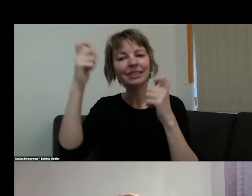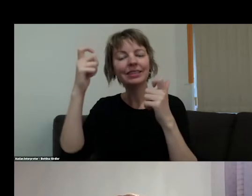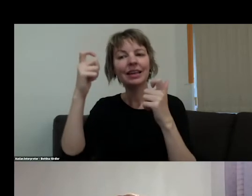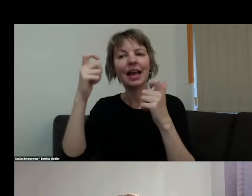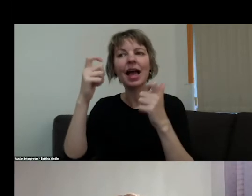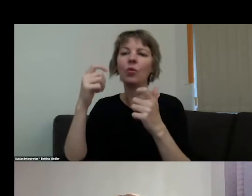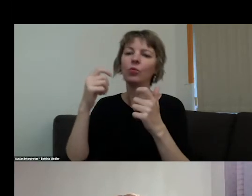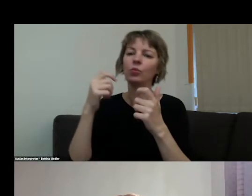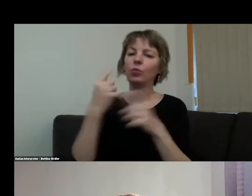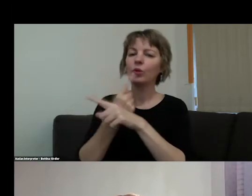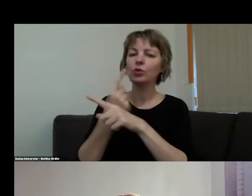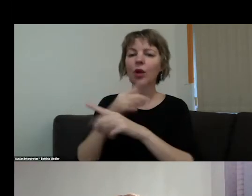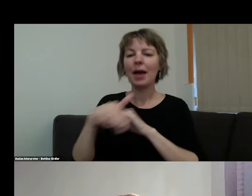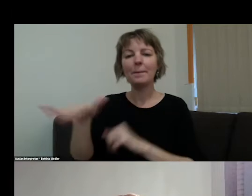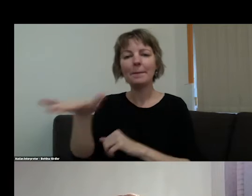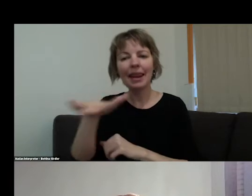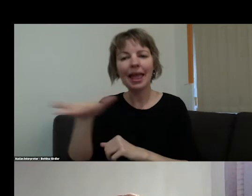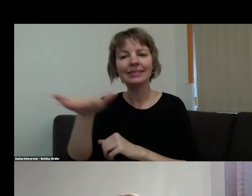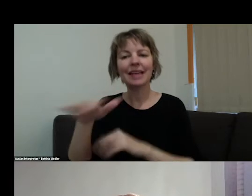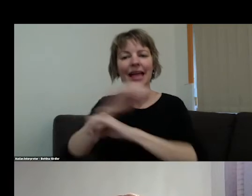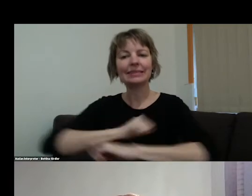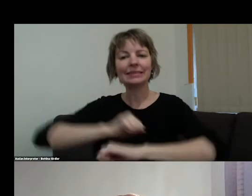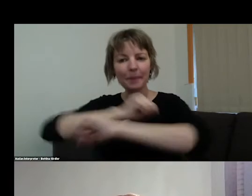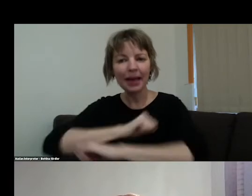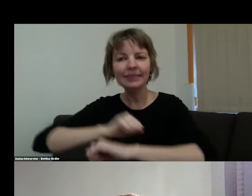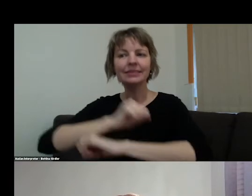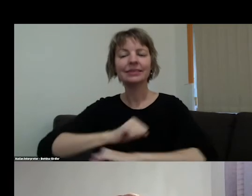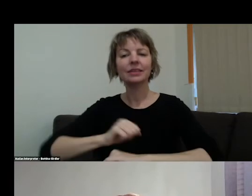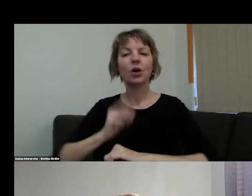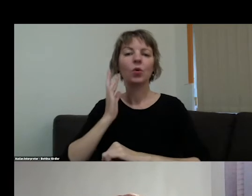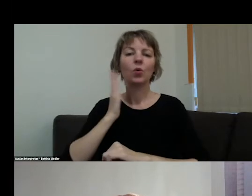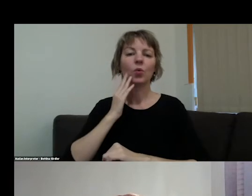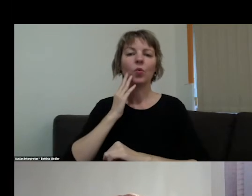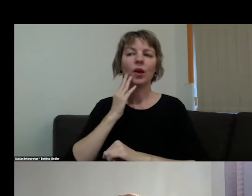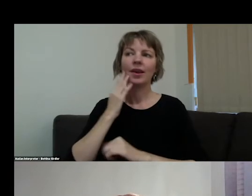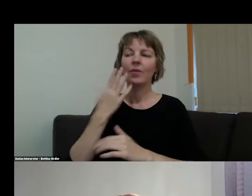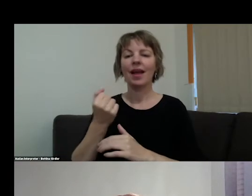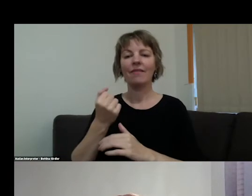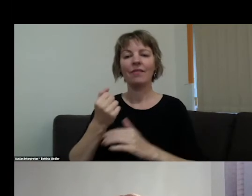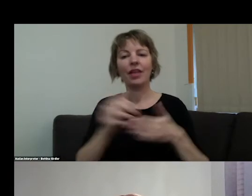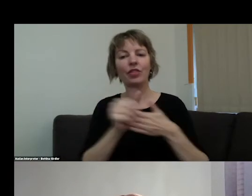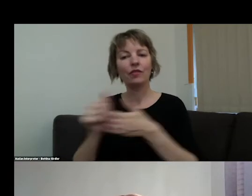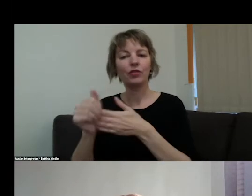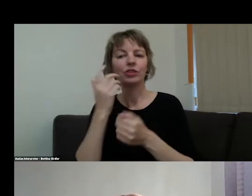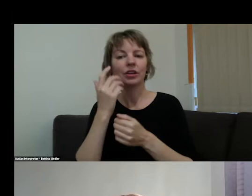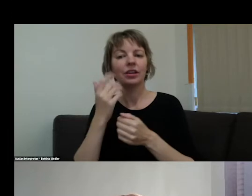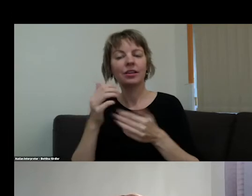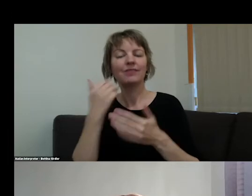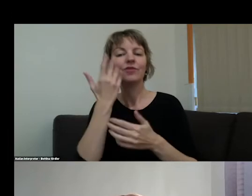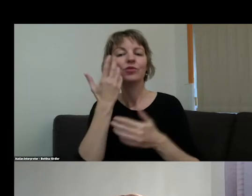to prompt reflection at our residentials. So our Future Leaders program is made up of two residentials where people,